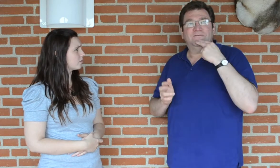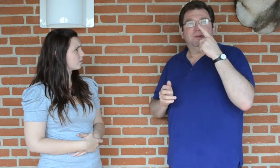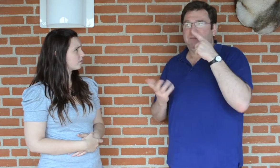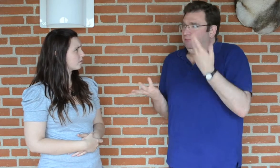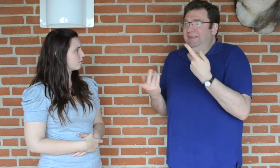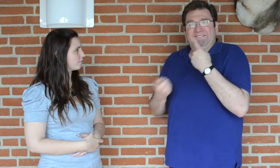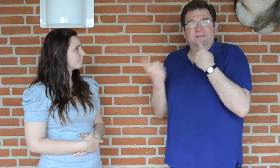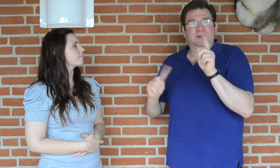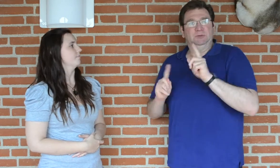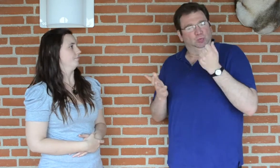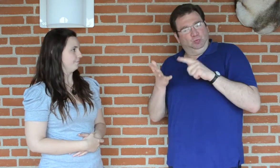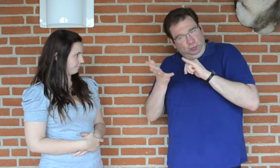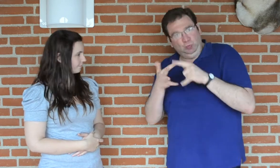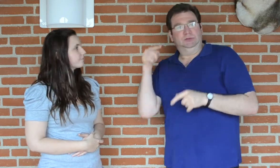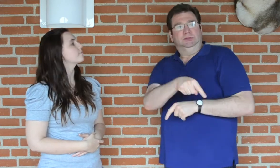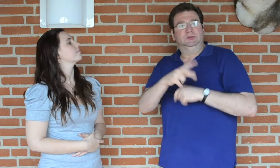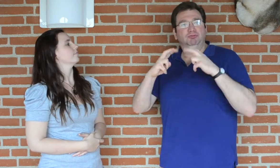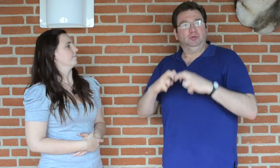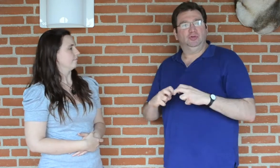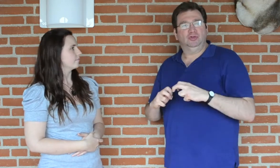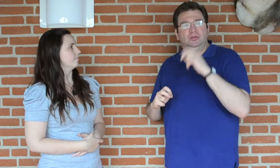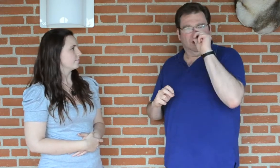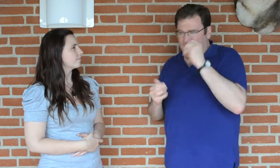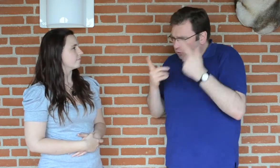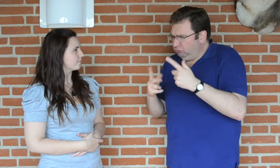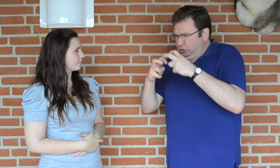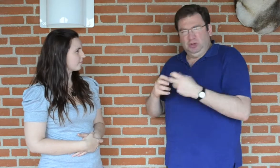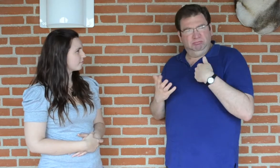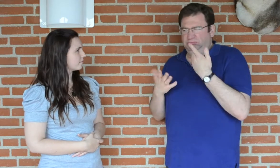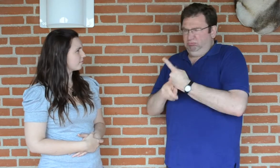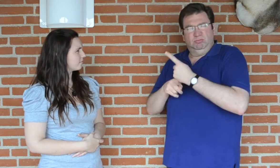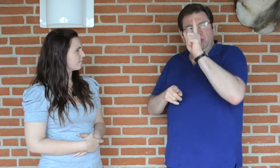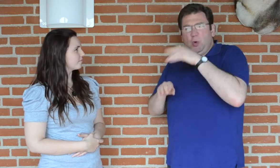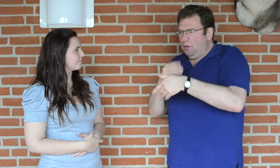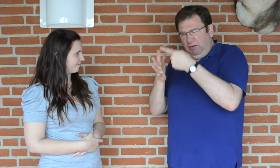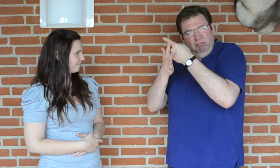people don't know where to gather information from. So use the research's results. Some of the research that I